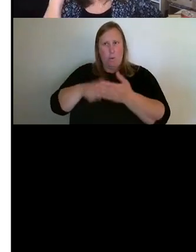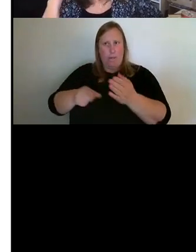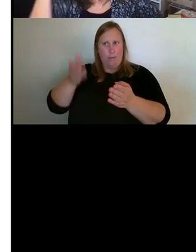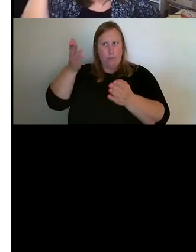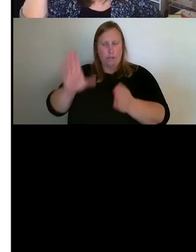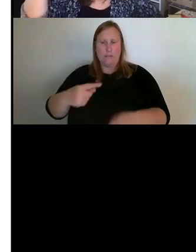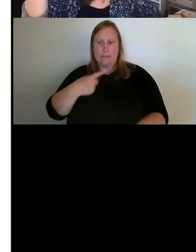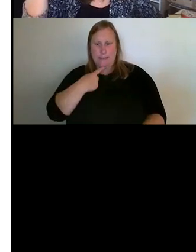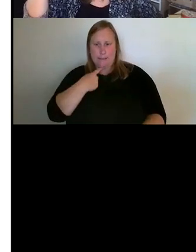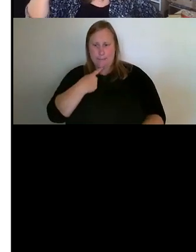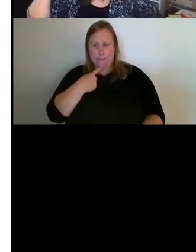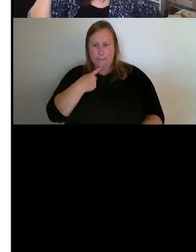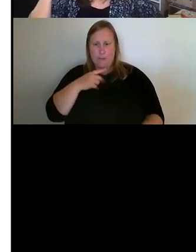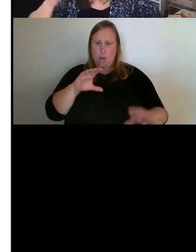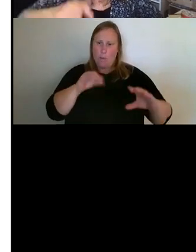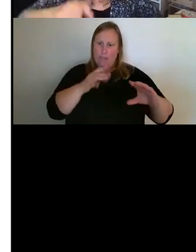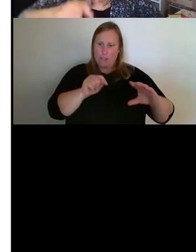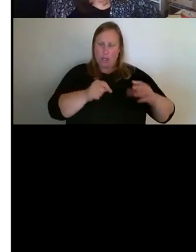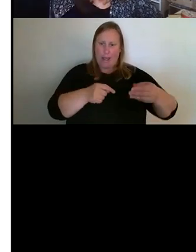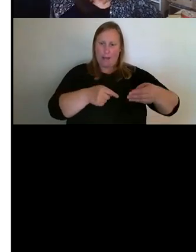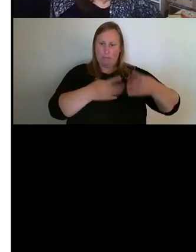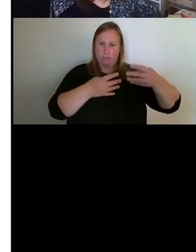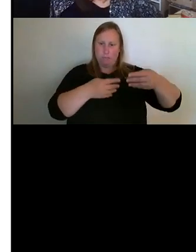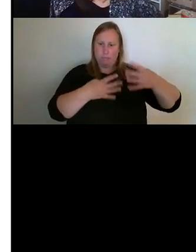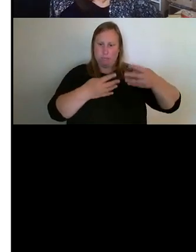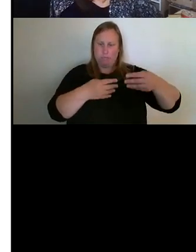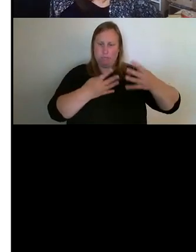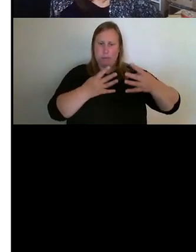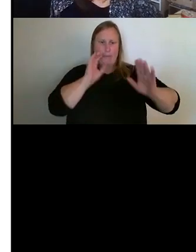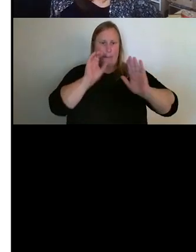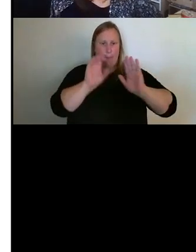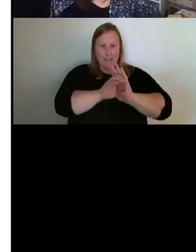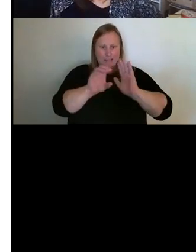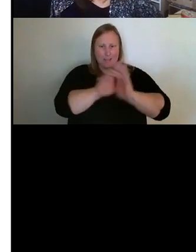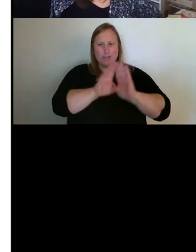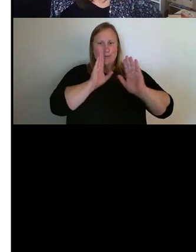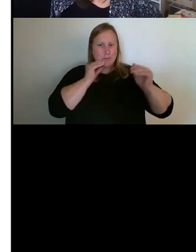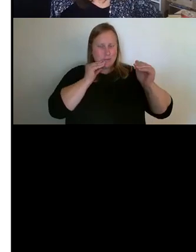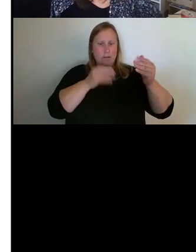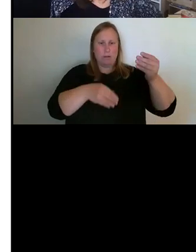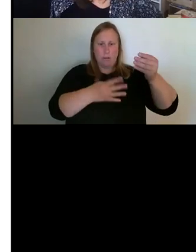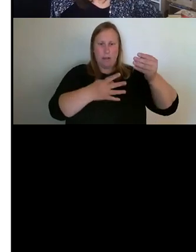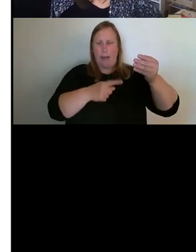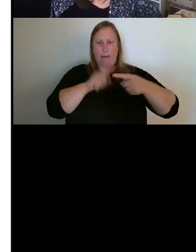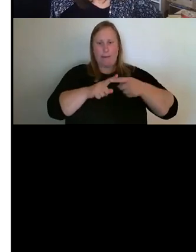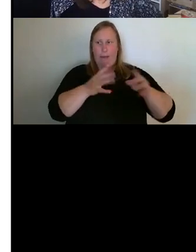When that chat is rolling and those emoticons are rolling, I can't pay attention to the speaker.